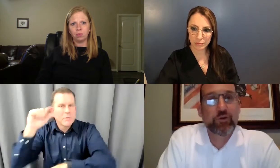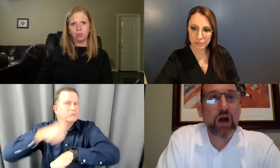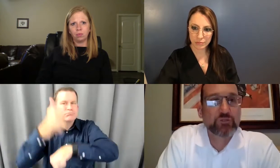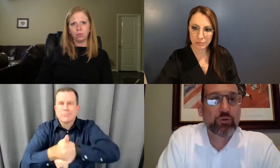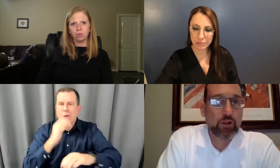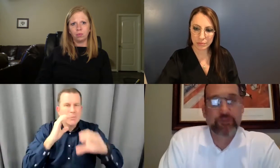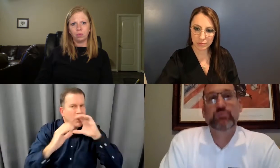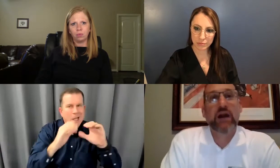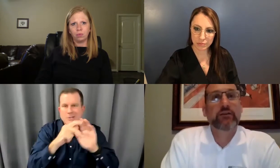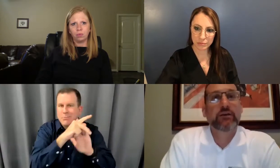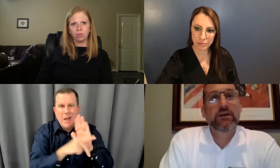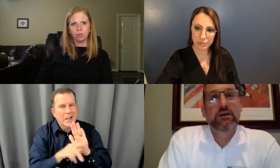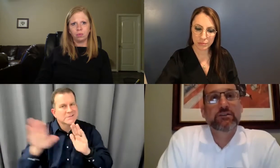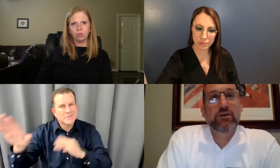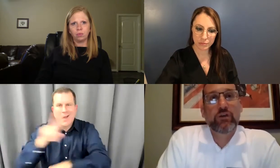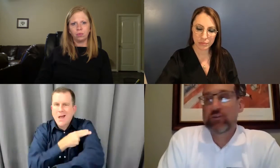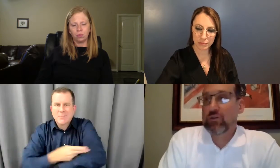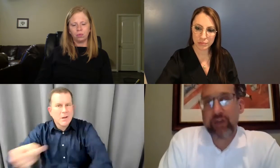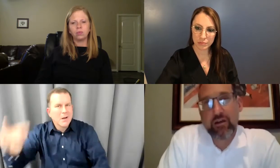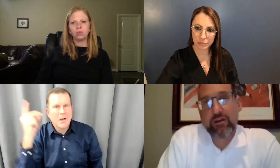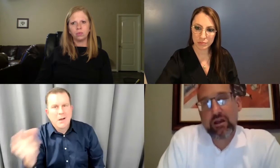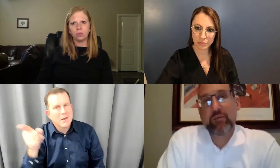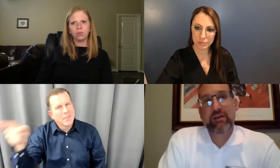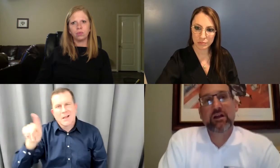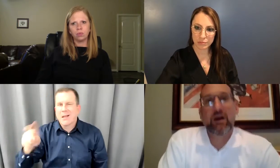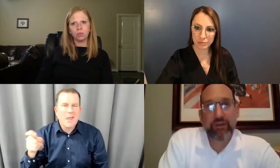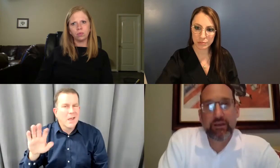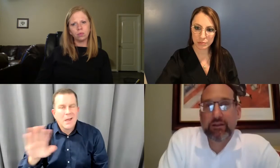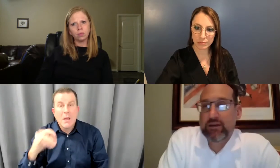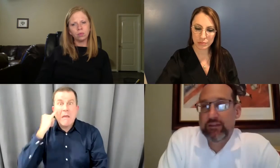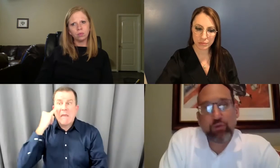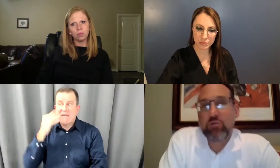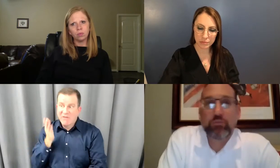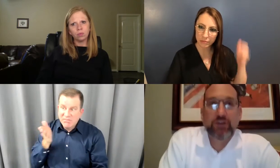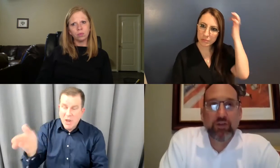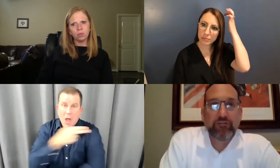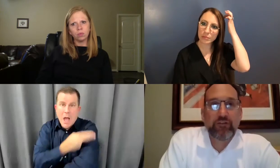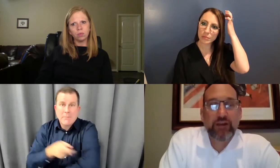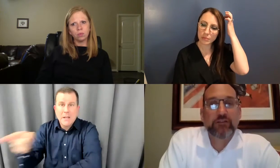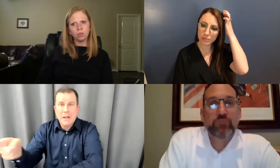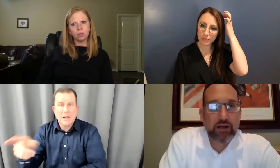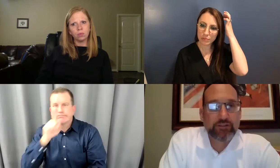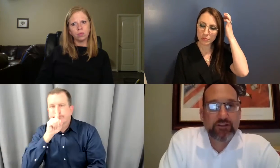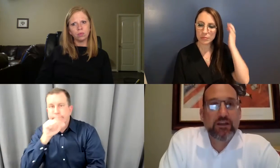for their hospital on the spot. So if you're there and you're not being accommodated, they probably don't have an effective policy,